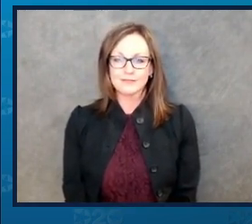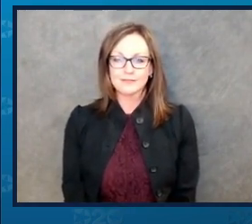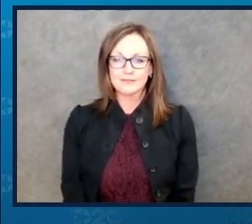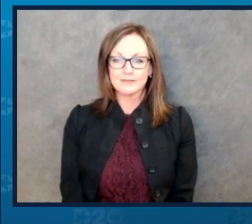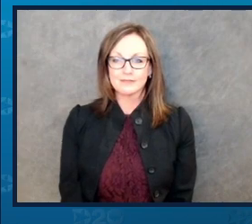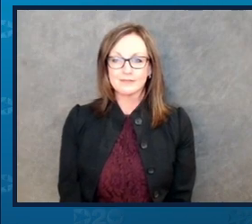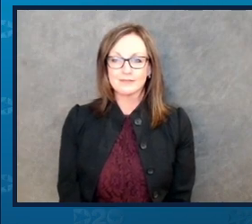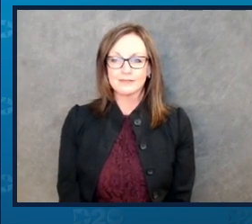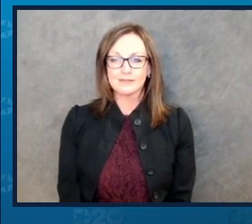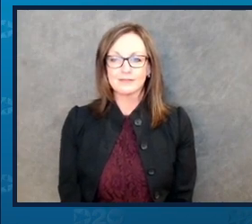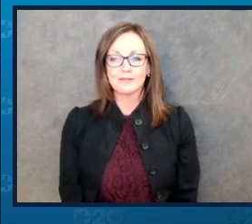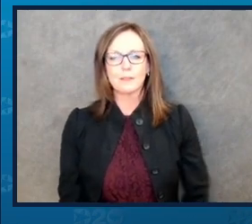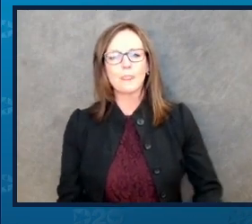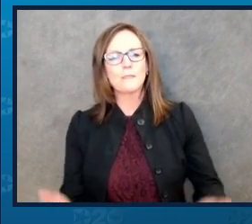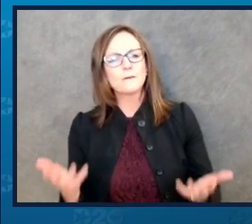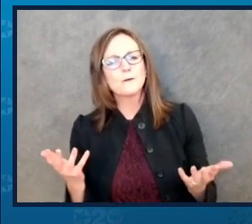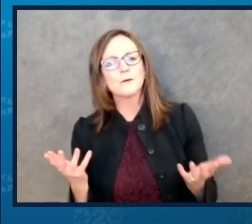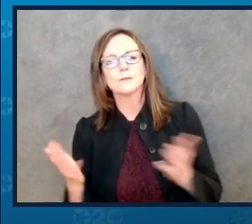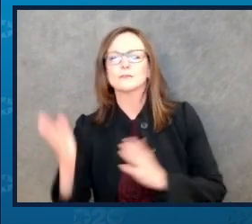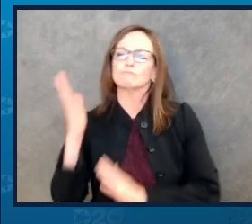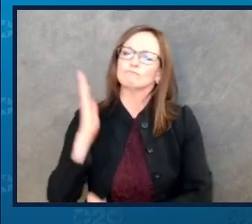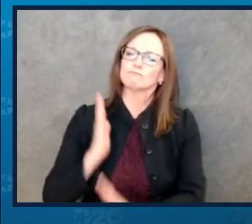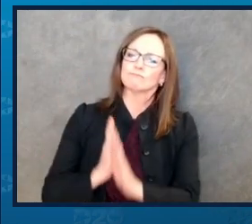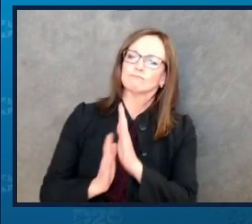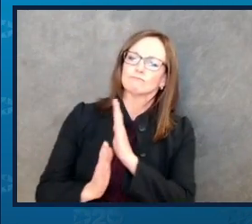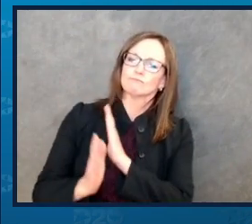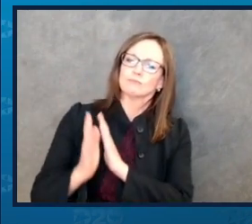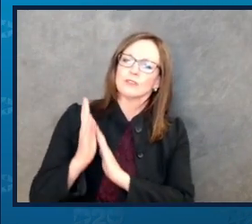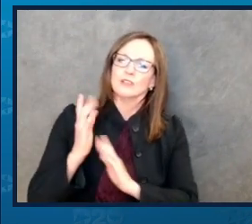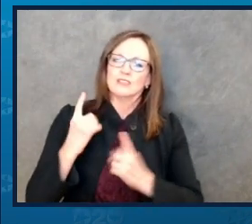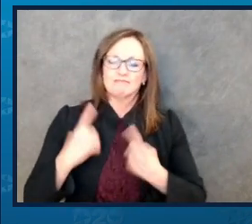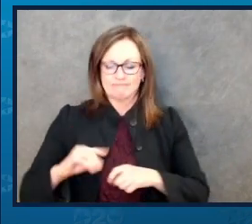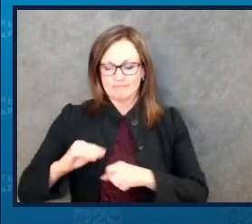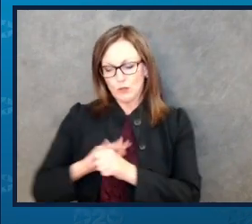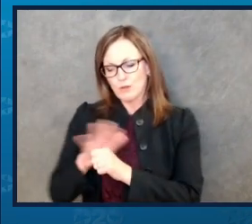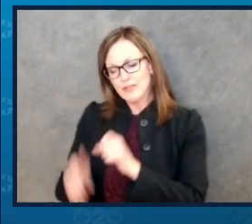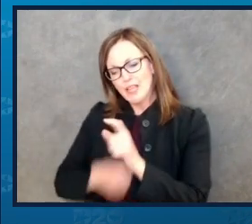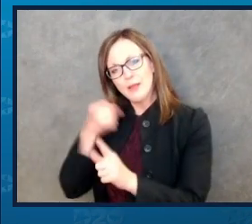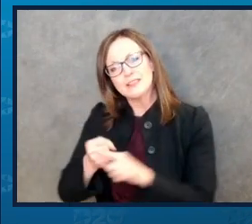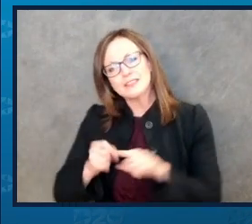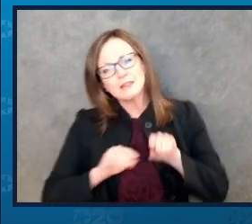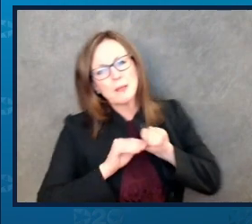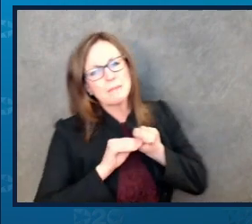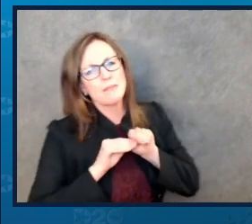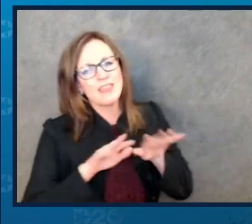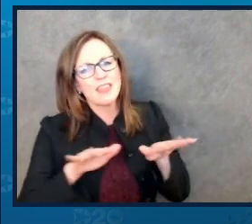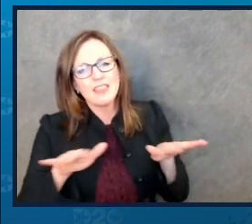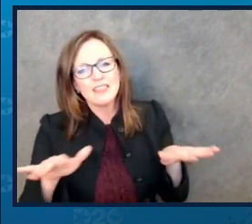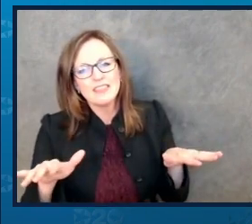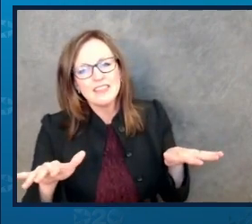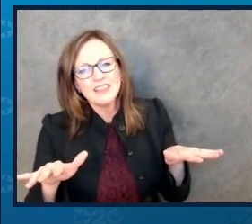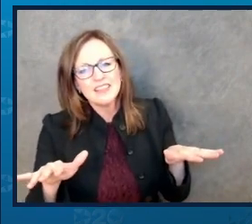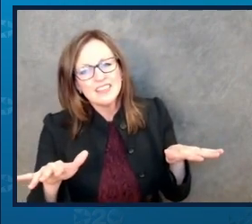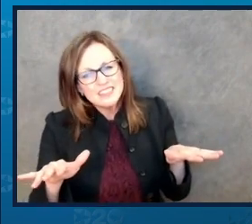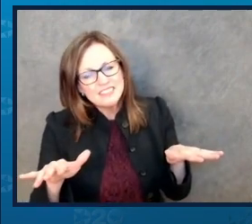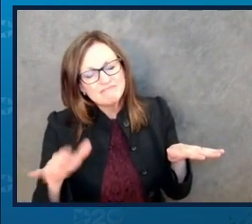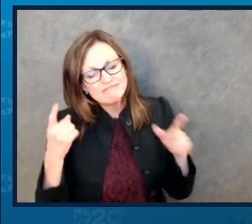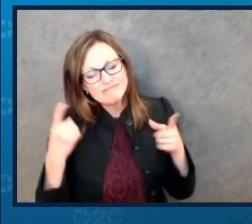LONG BEFORE THIS PANDEMIC, OUR COUNTRY HAS BEEN SUFFERING FROM THE EPIDEMIC OF GUN VIOLENCE.